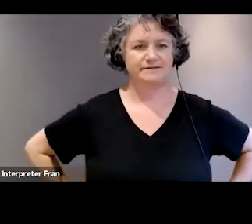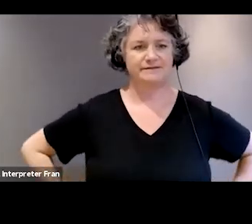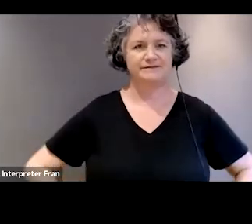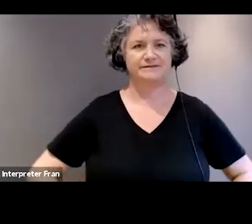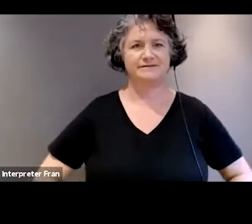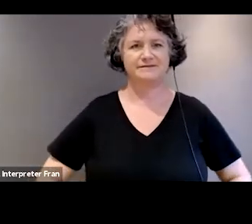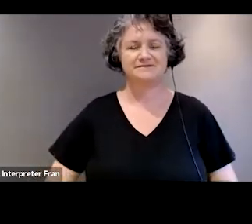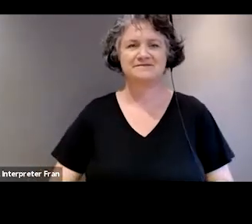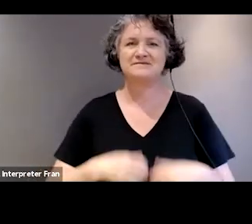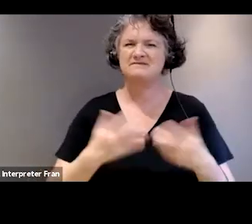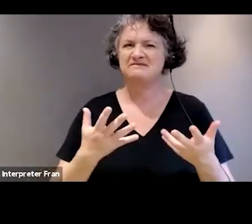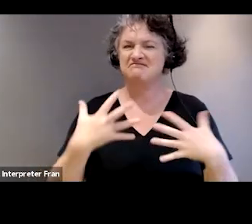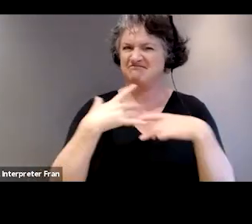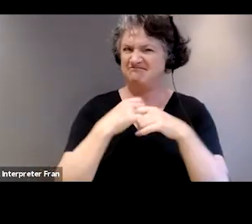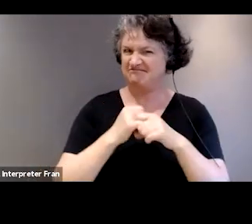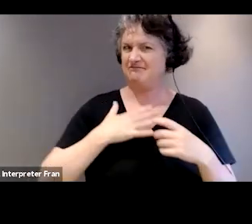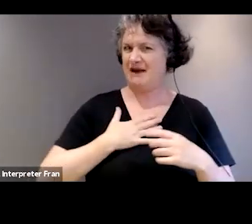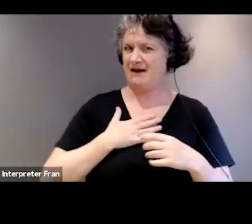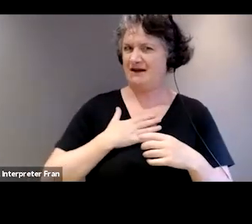that is historically under vaccinated. We are trying to provide a few things, we are